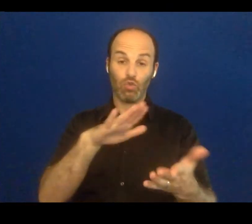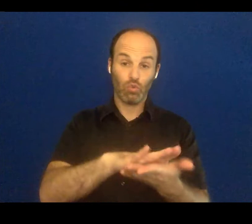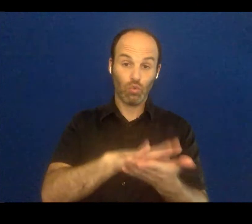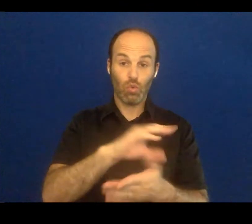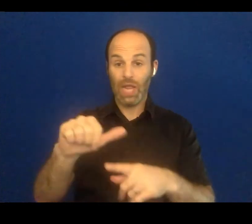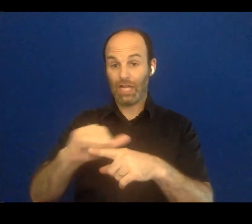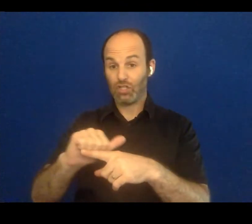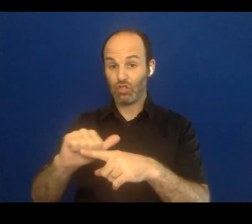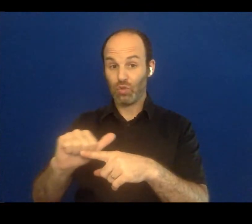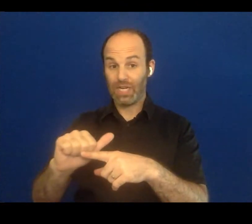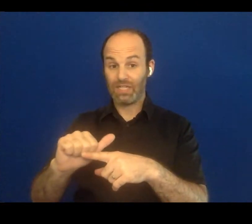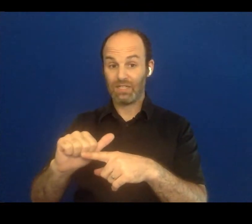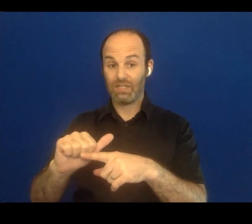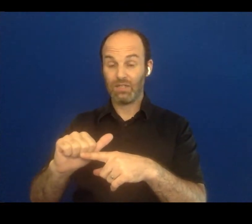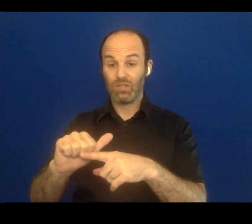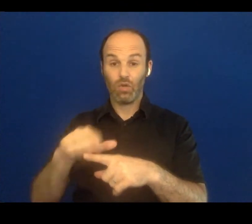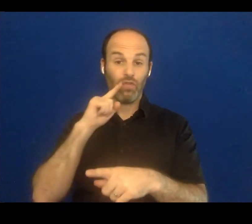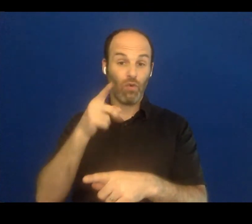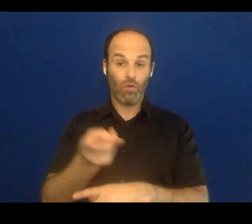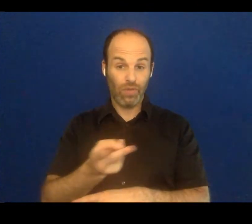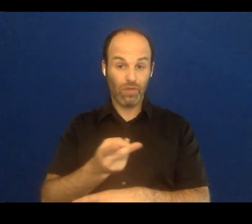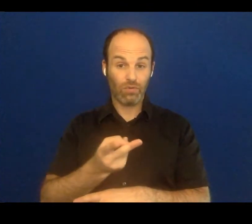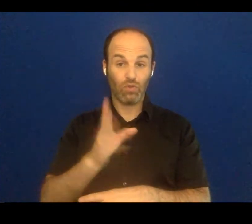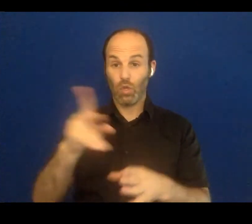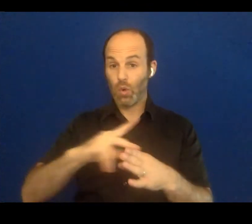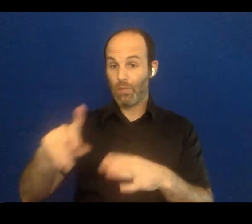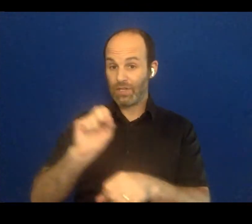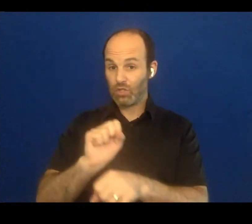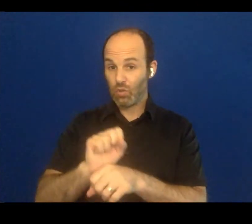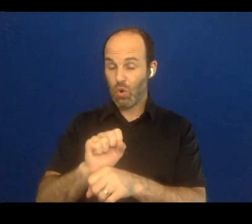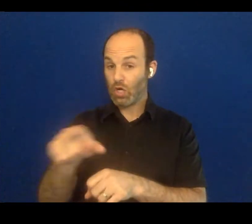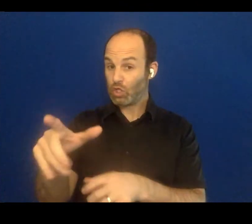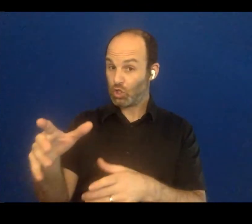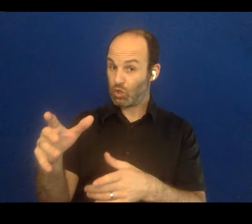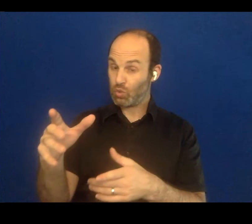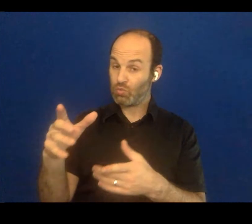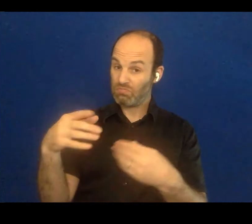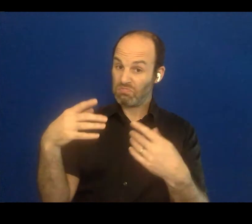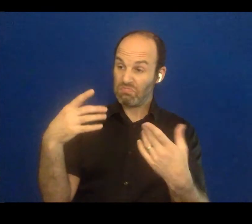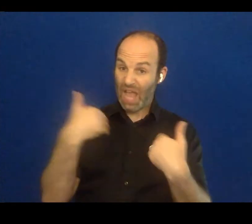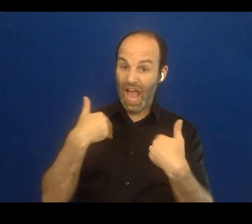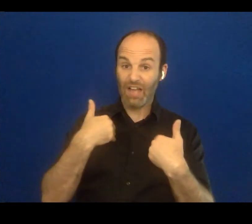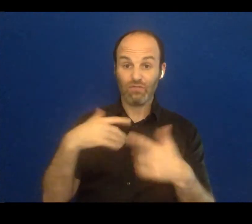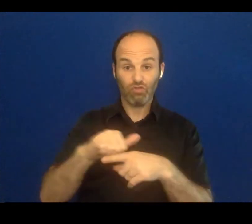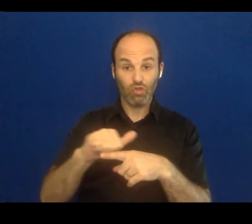SCHOOLING, IN YOUR TRAINING AND PROFESSIONAL WORK HAVE YOU RECEIVED TRAINING WORK TEACHING